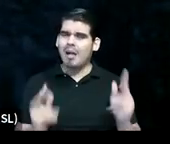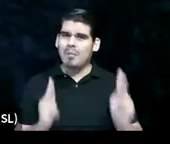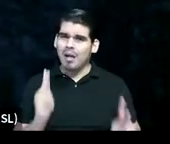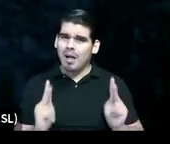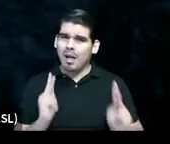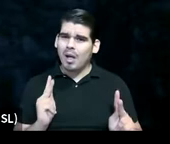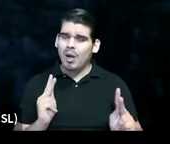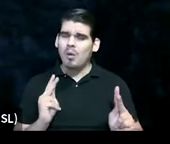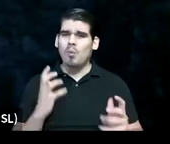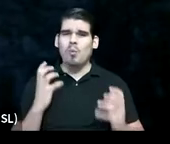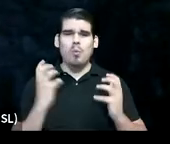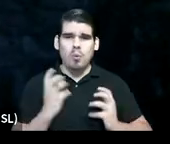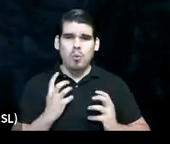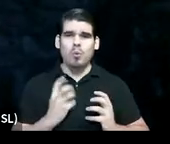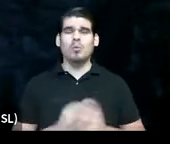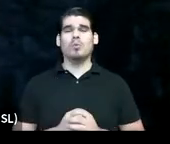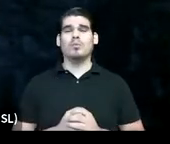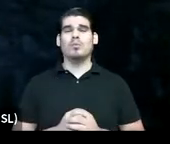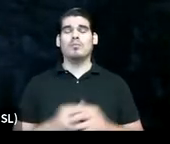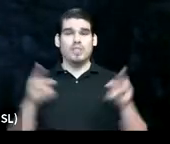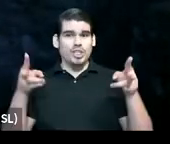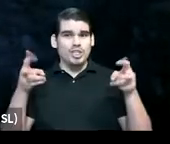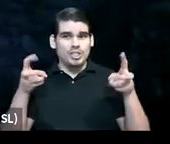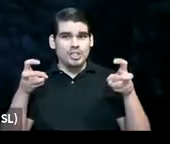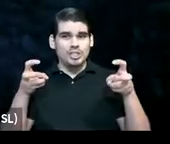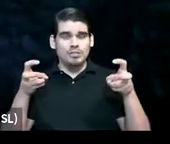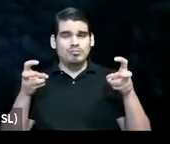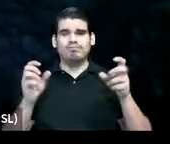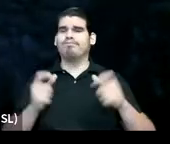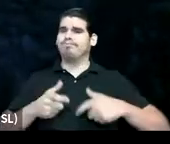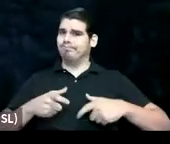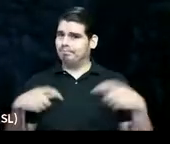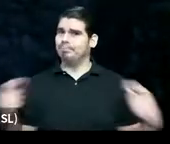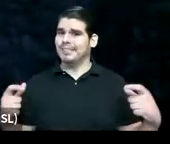people who are really passionate about the job and want to do it can be pushed to the side for years.